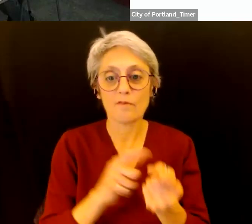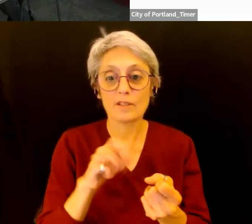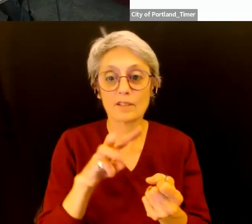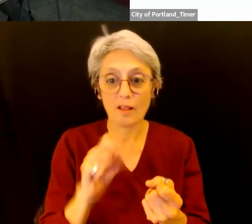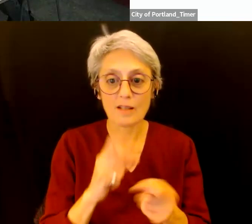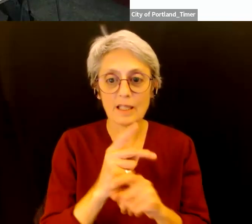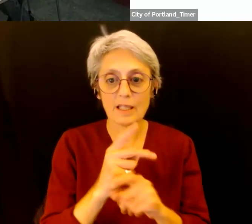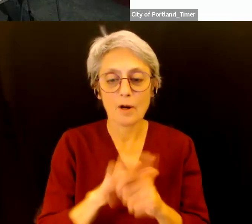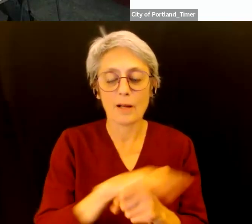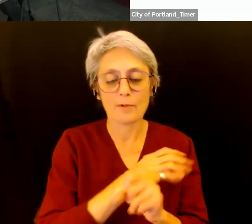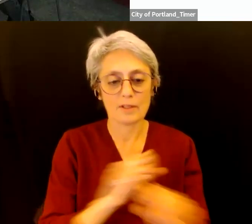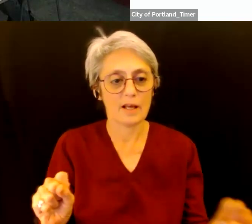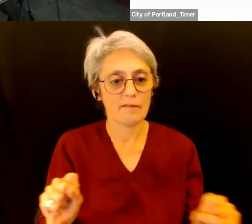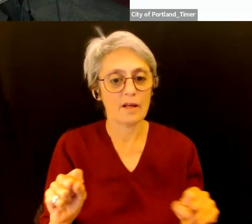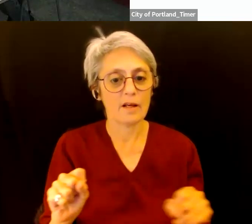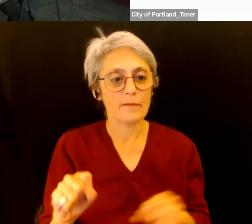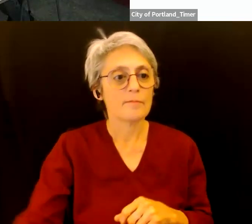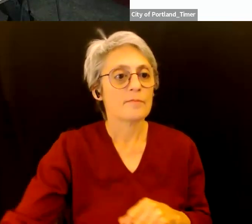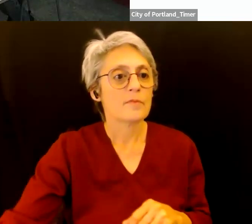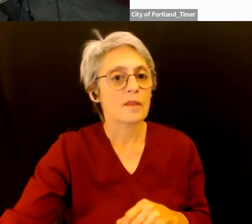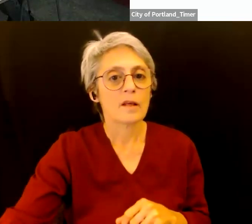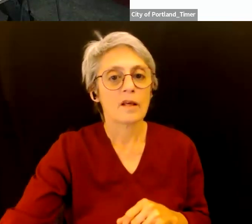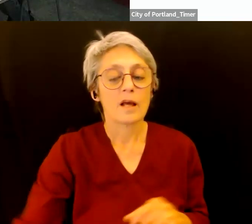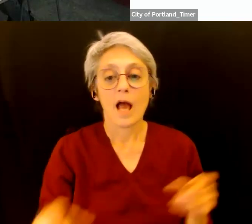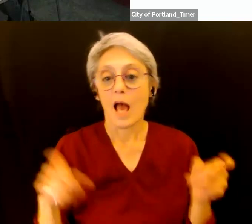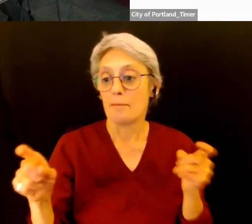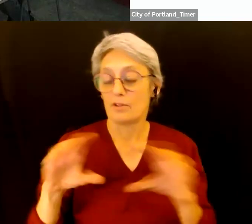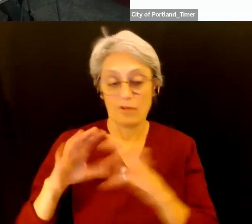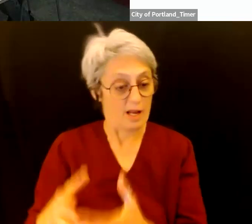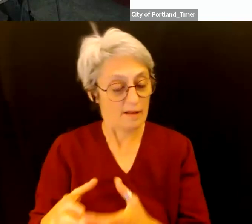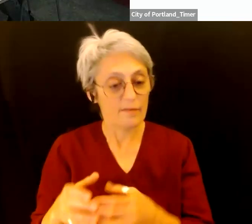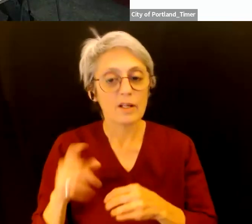On the administrative side, the city should expect more from those higher up on the org chart.